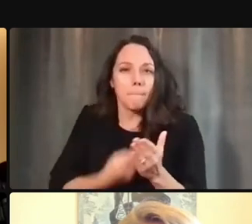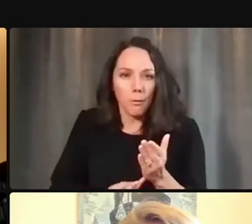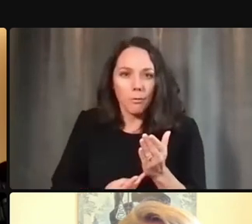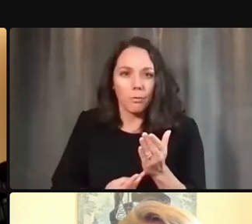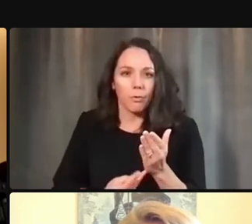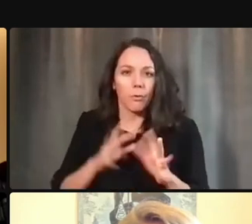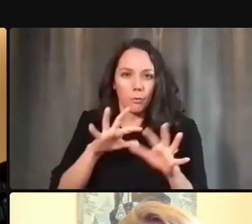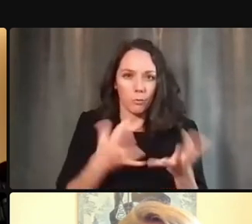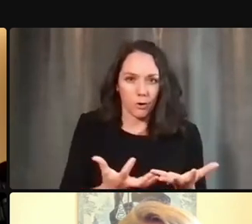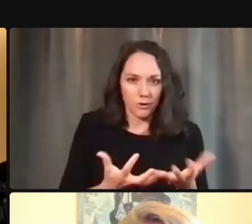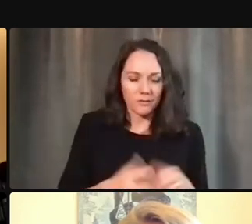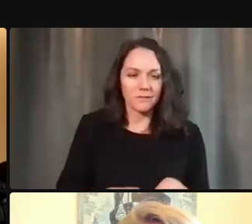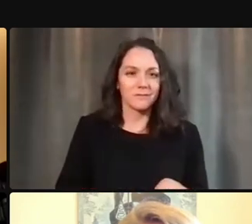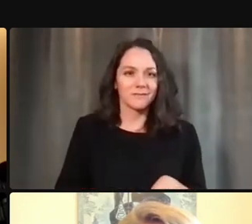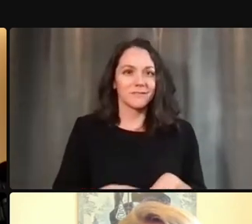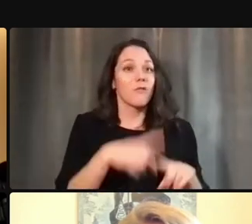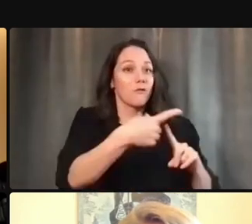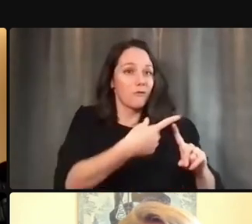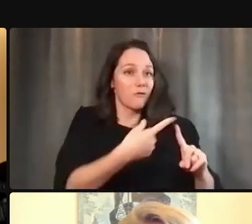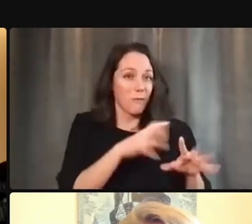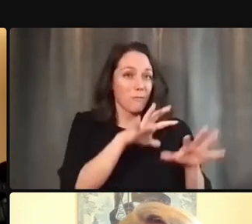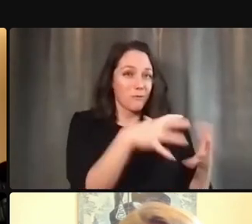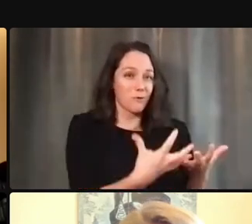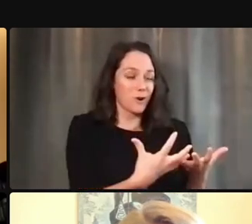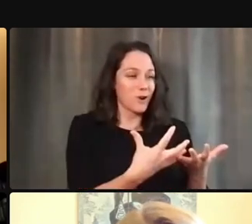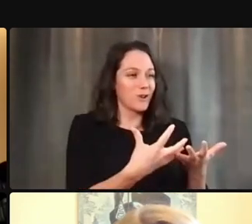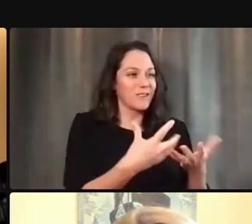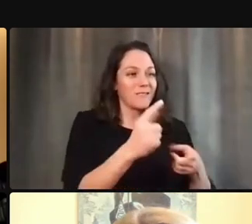of clinical therapy or healthcare in some way.